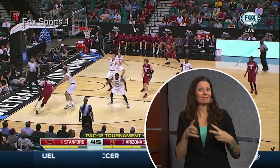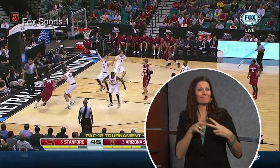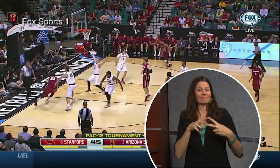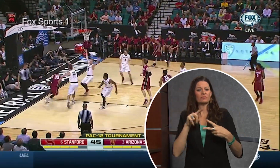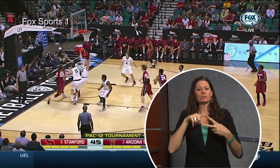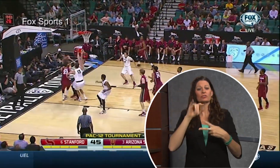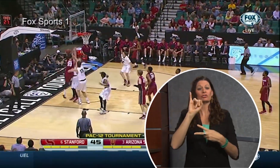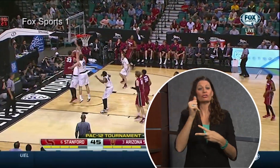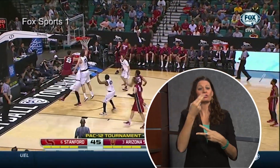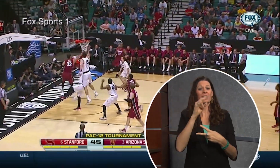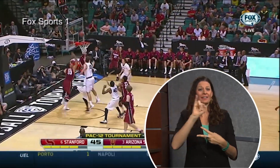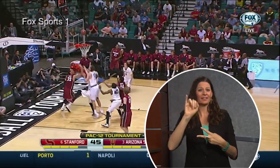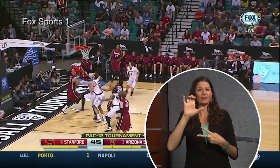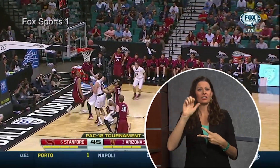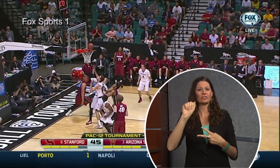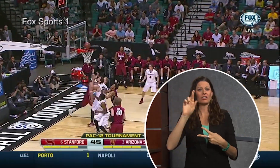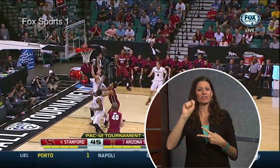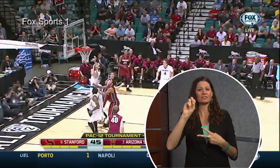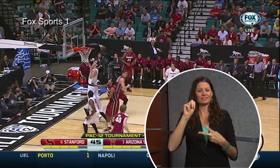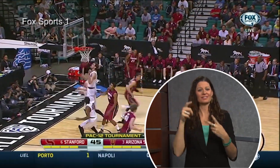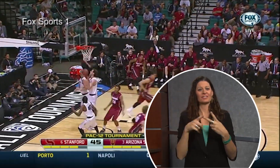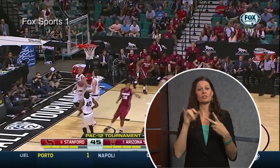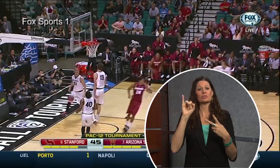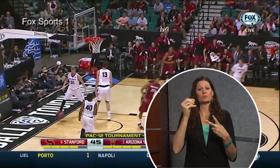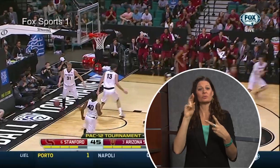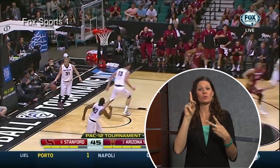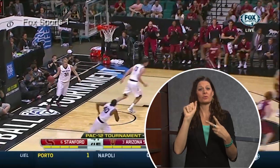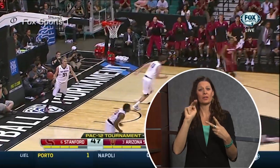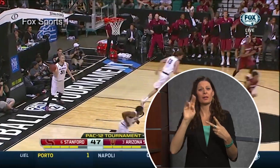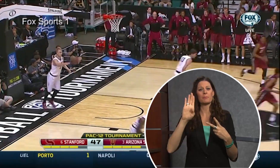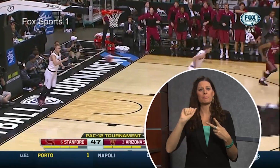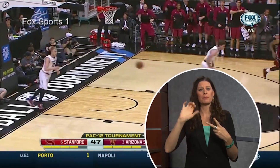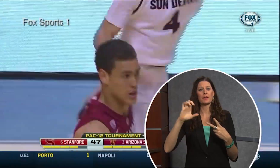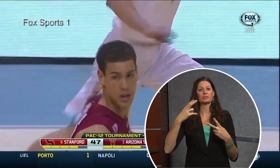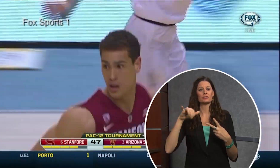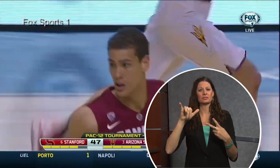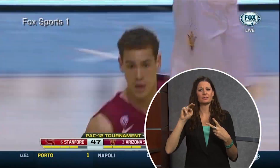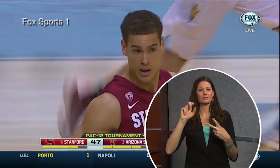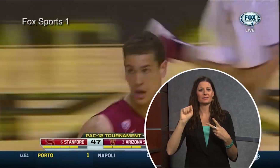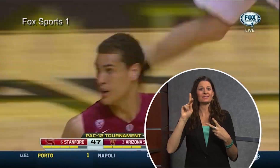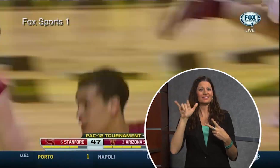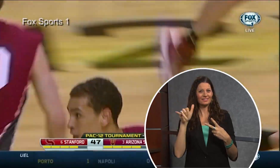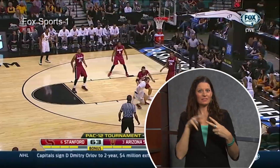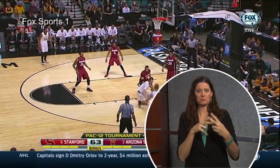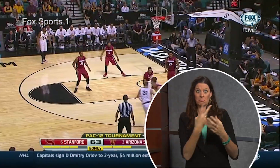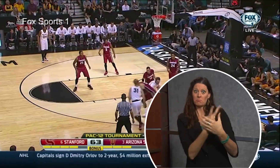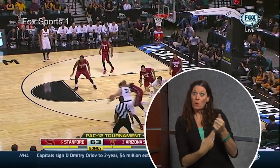GAME. THE LINCHPIN IN THE CARDINALS WIN WAS LIMITING ASU'S DYNAMIC DUO: JAHII CARSON AND